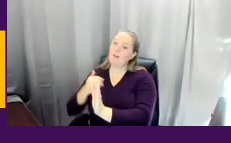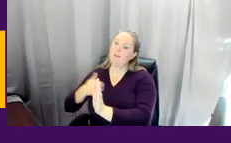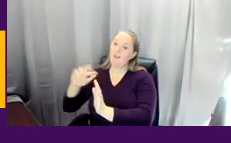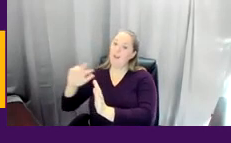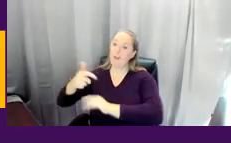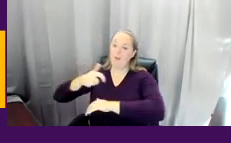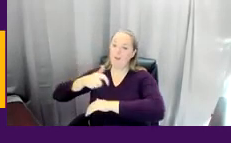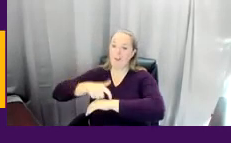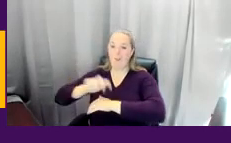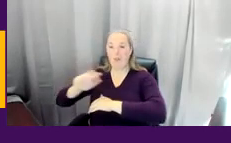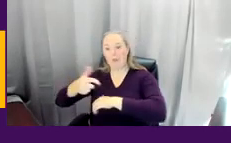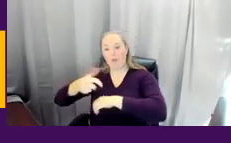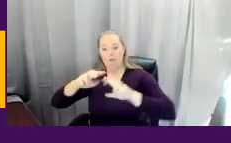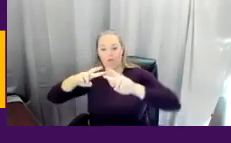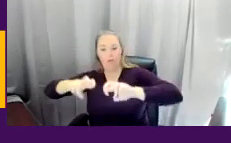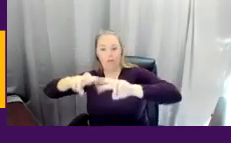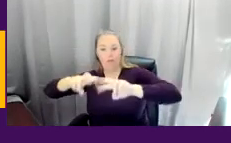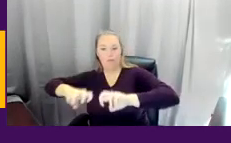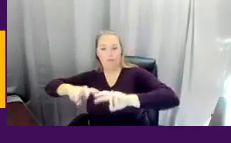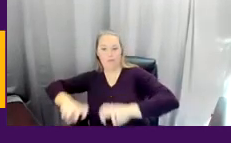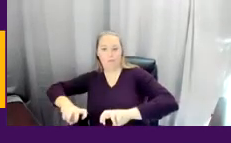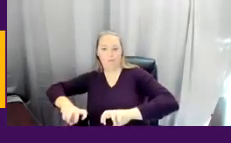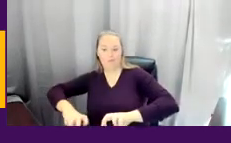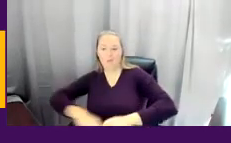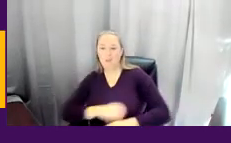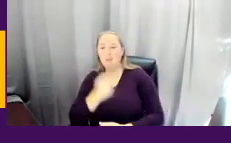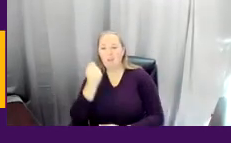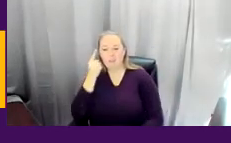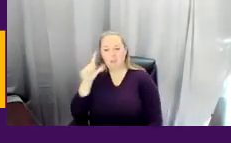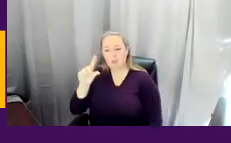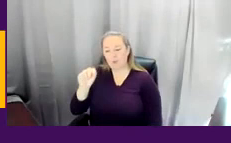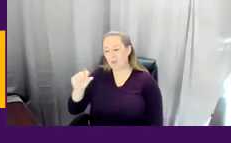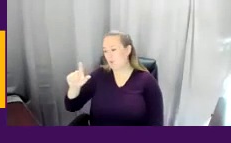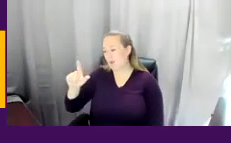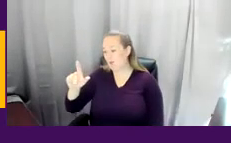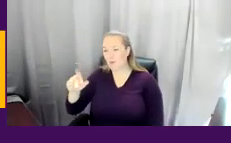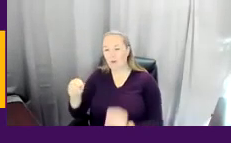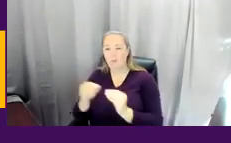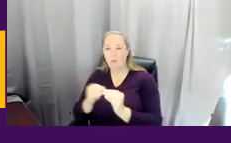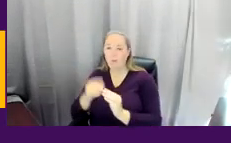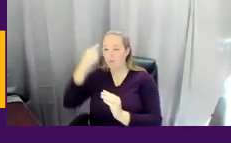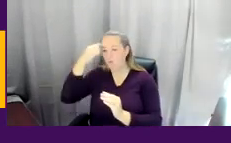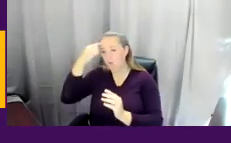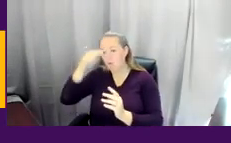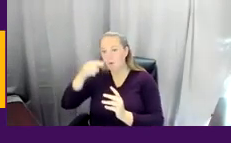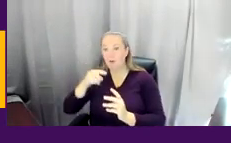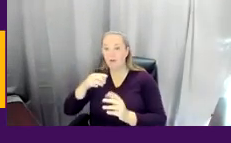OCCUR DURING 2022. THERE IS A THIRD 2023 YEAR OF THE